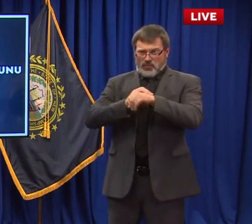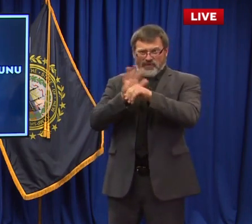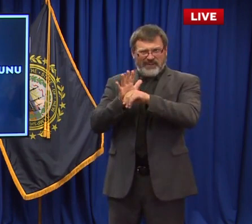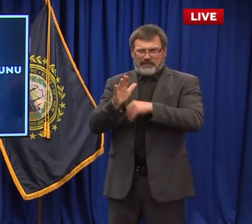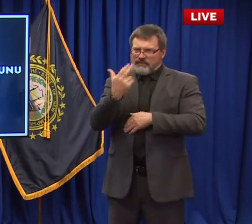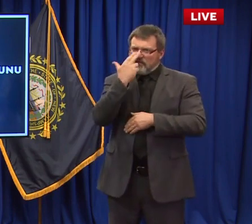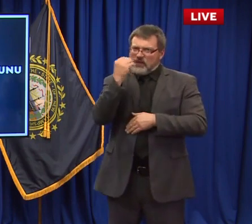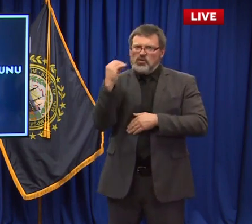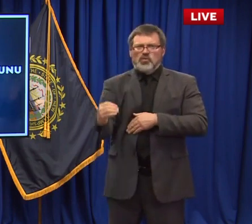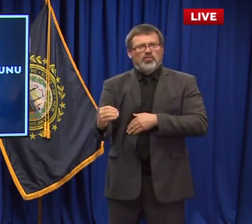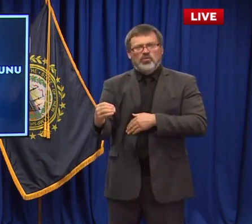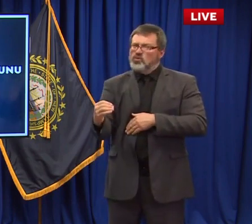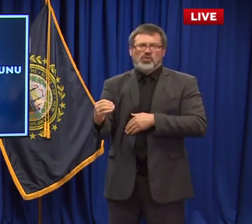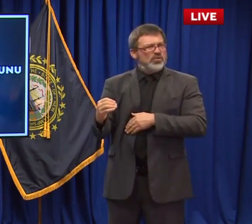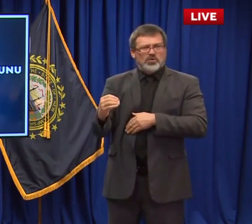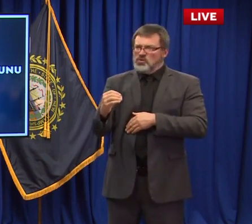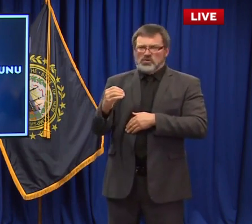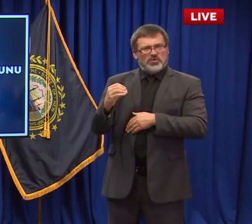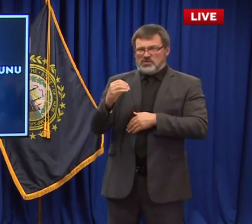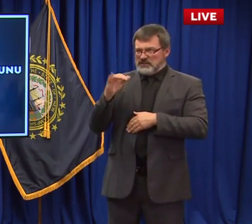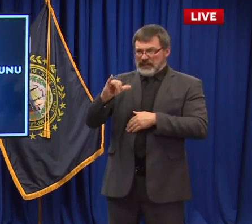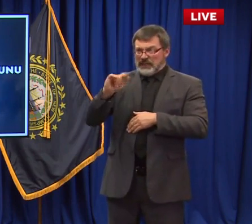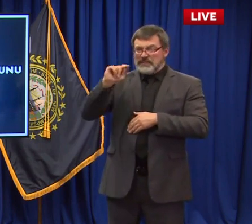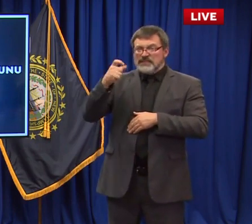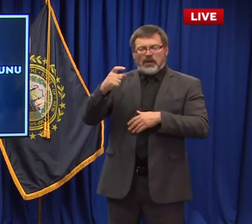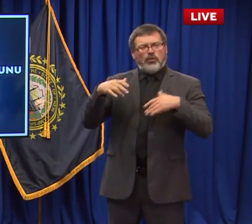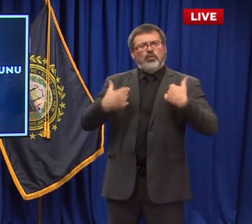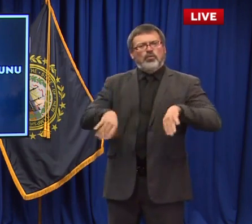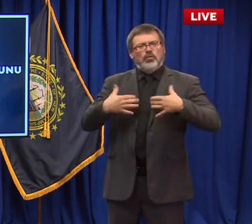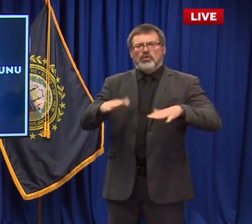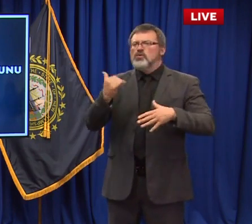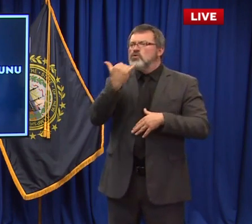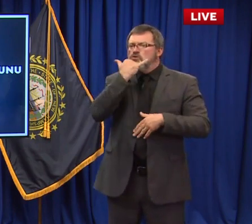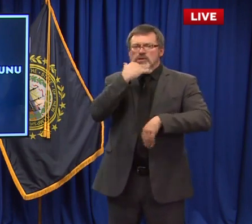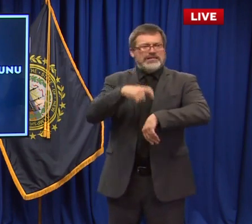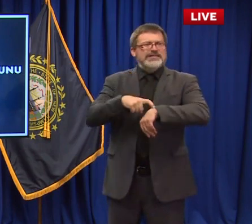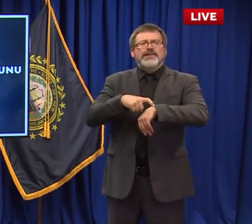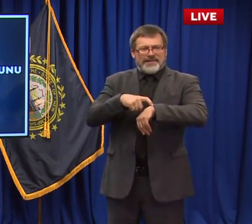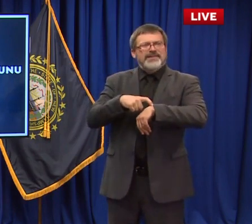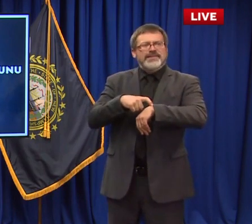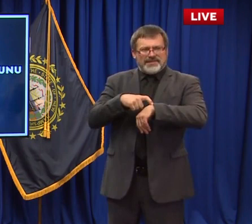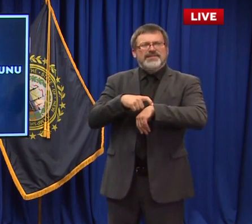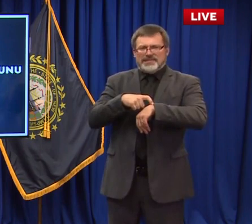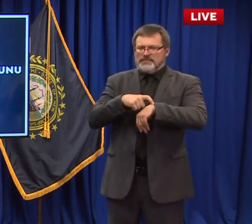THE WORST TIME TO RAISE TAXES ON ANYONE IS WHEN THEY ARE DOWN ECONOMICALLY.